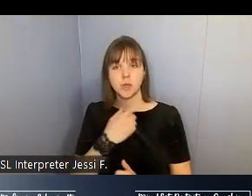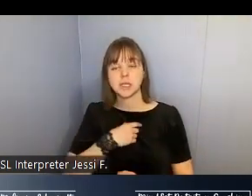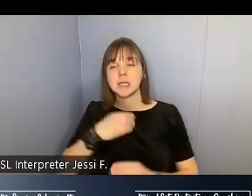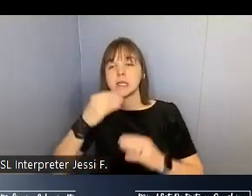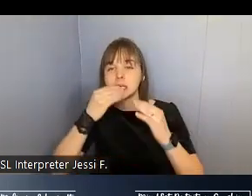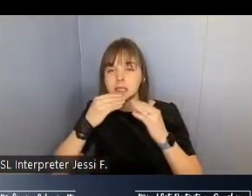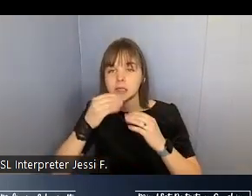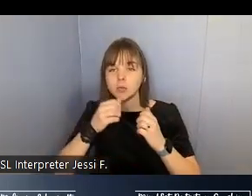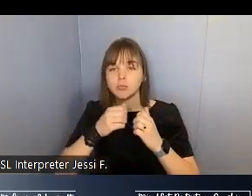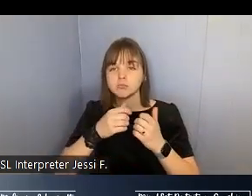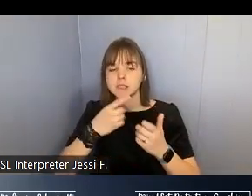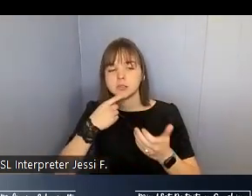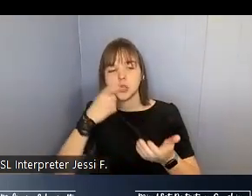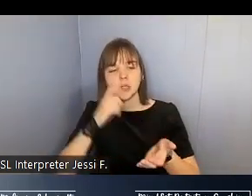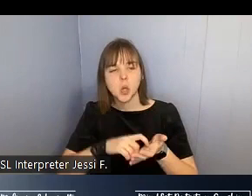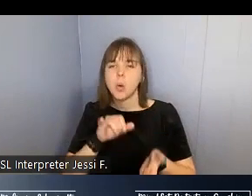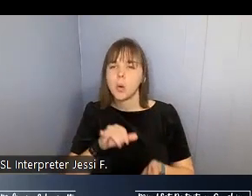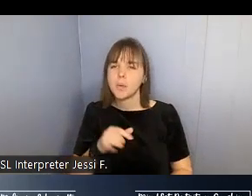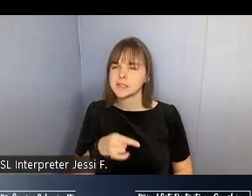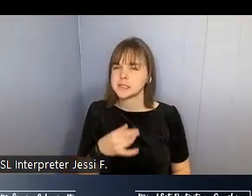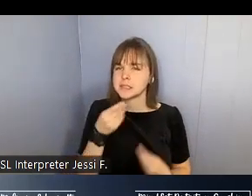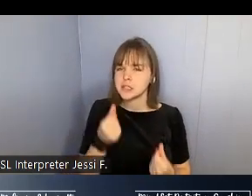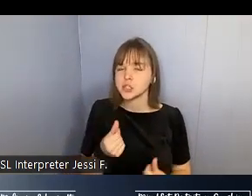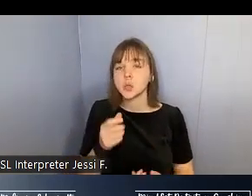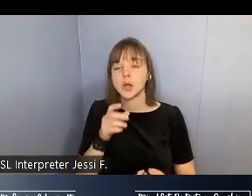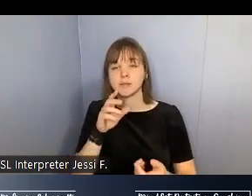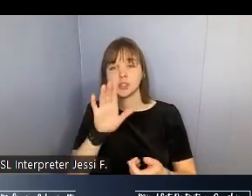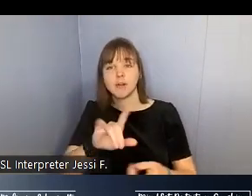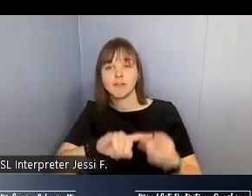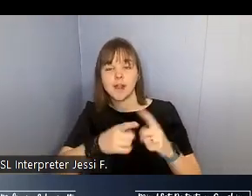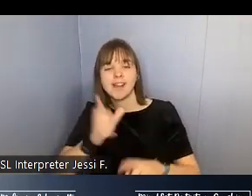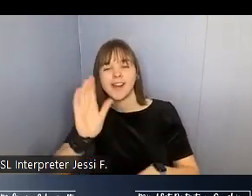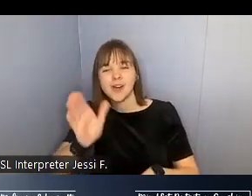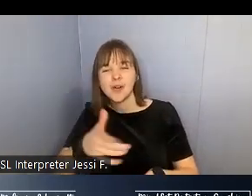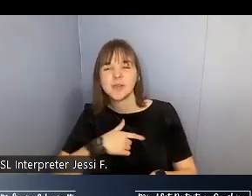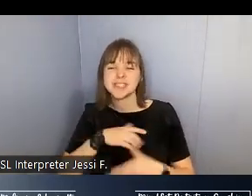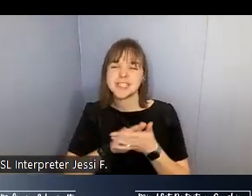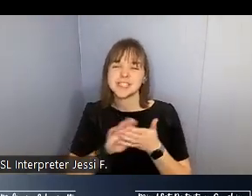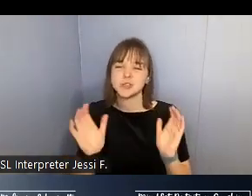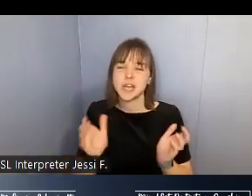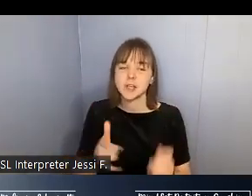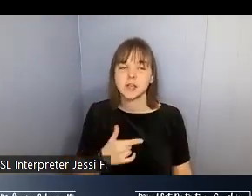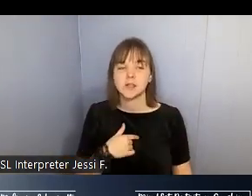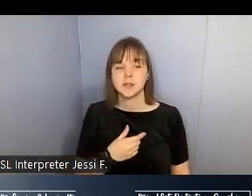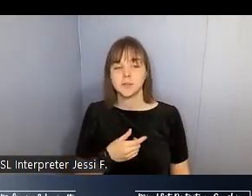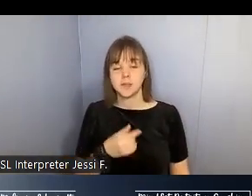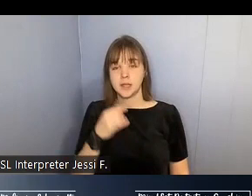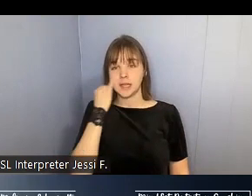putting your utensils down between bites. Take a breath. Don't just Inhale your food. One tip that works for a lot of people--